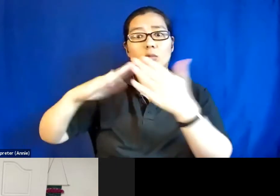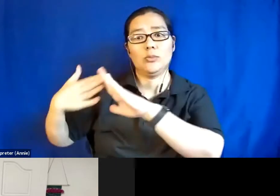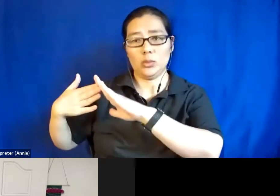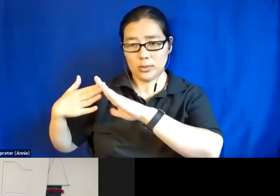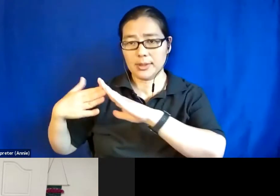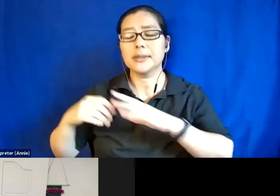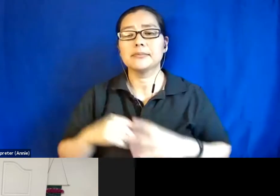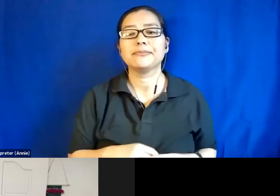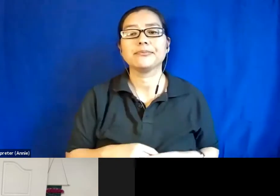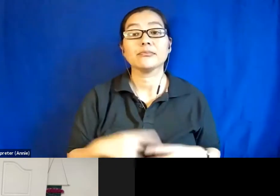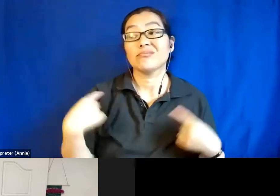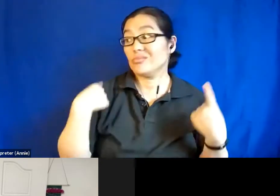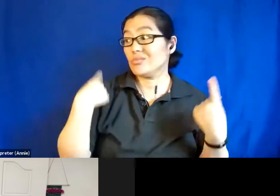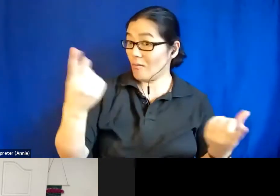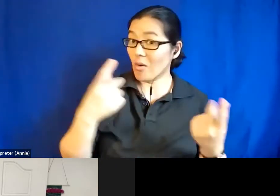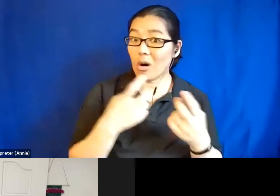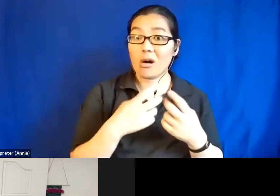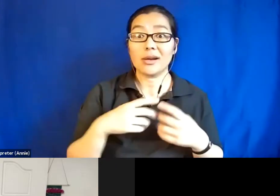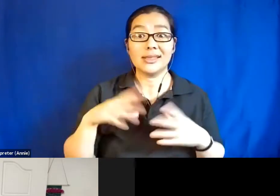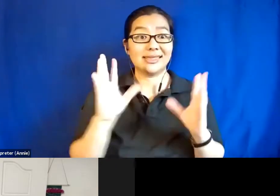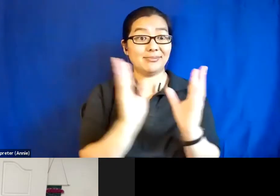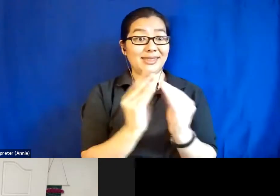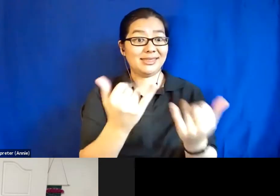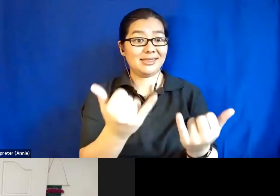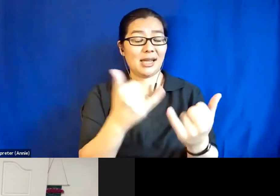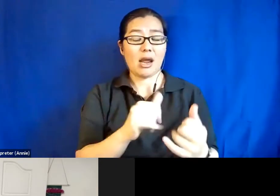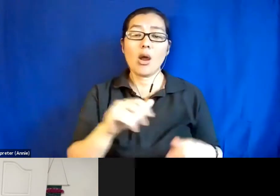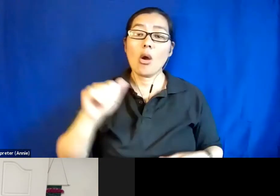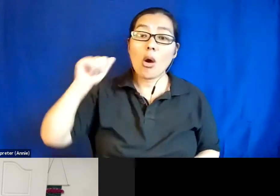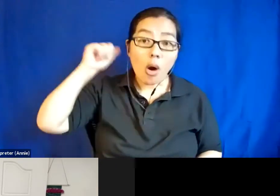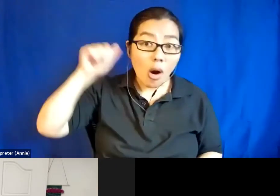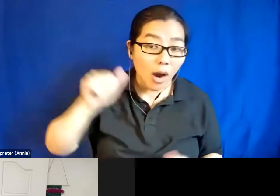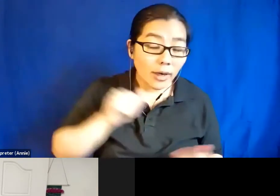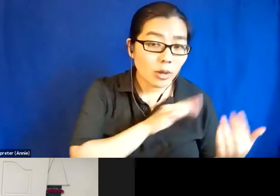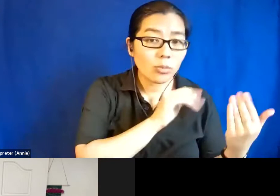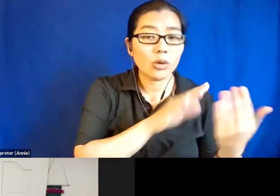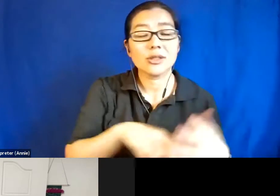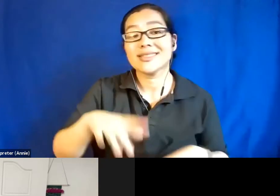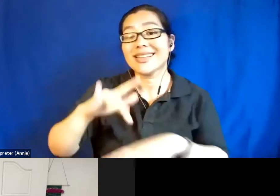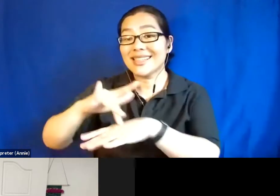far in the symposium we've talked about audio approaches, tactile approaches and I'm sure some of